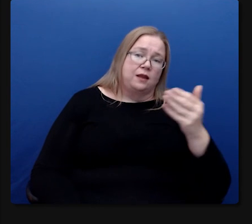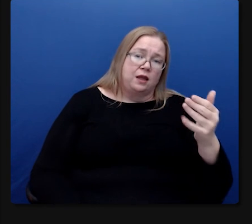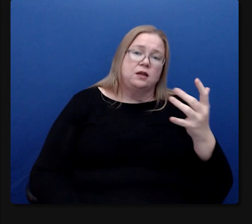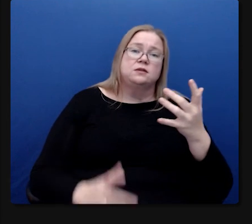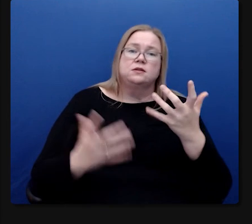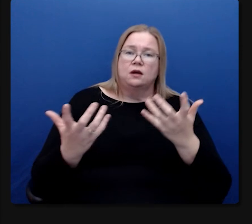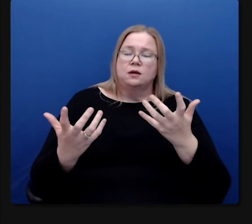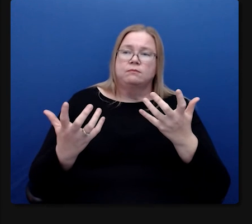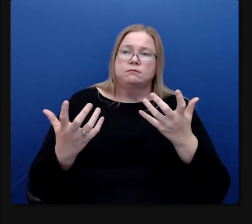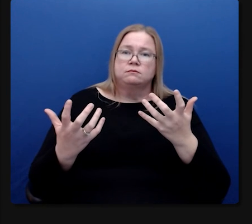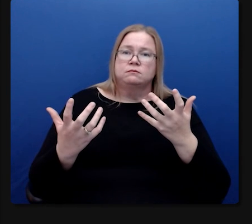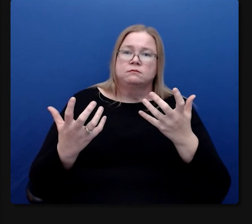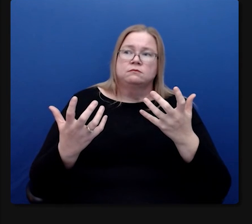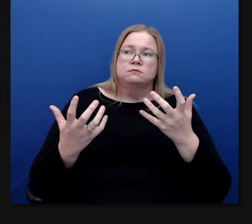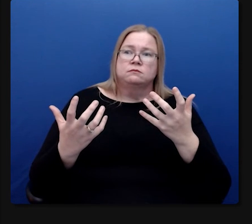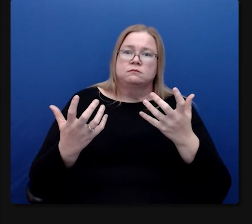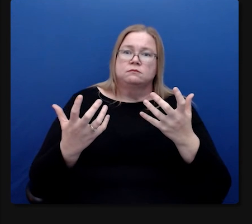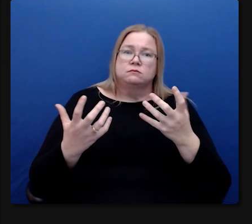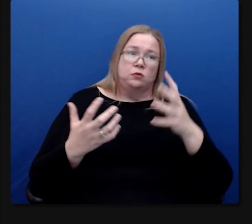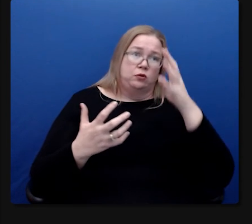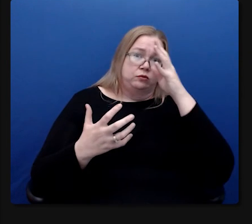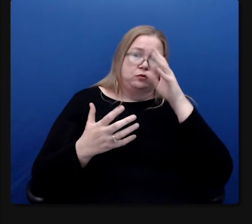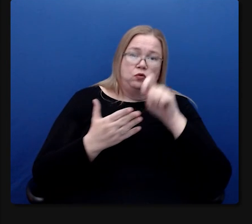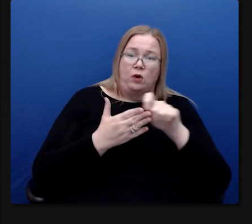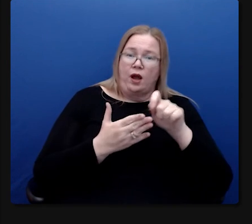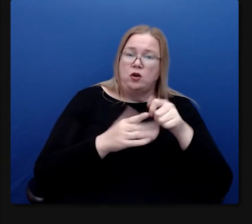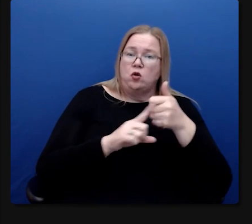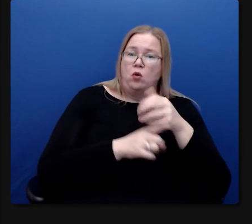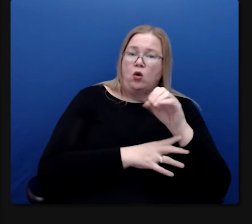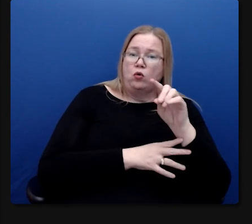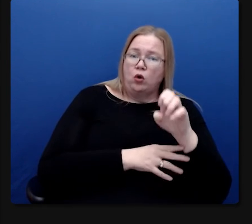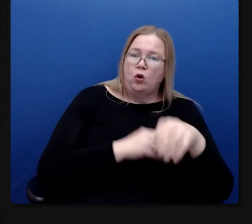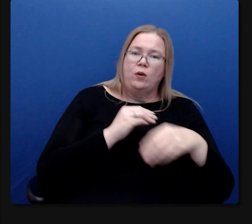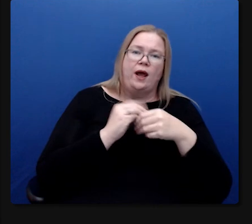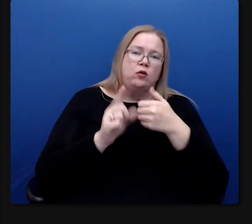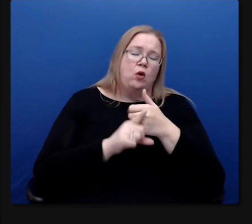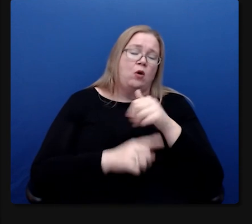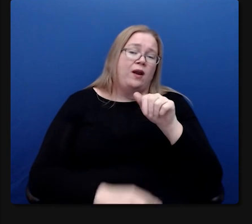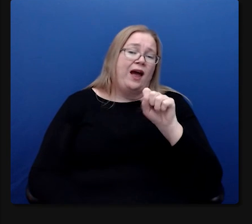We can start writing our own code or adding our own assets.